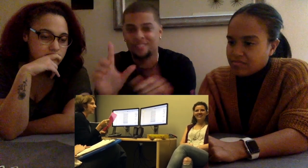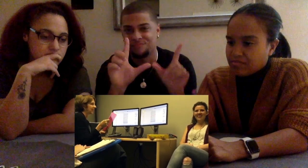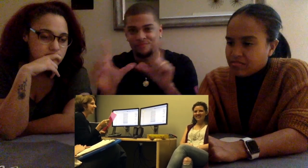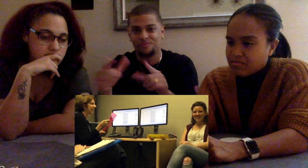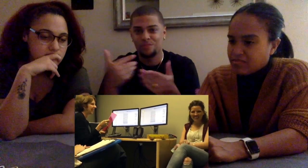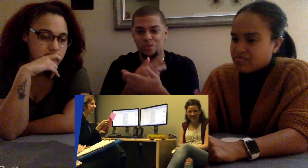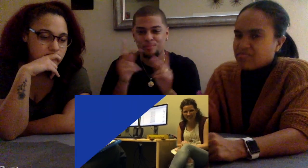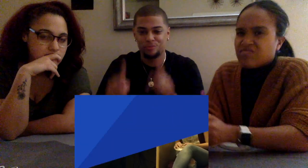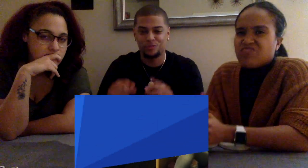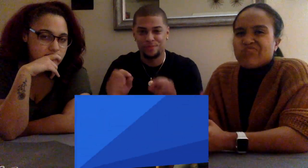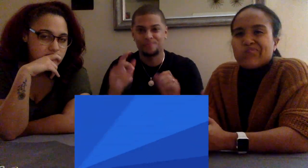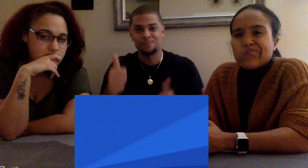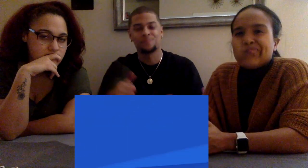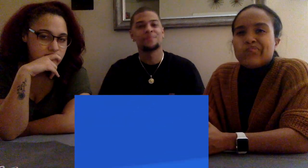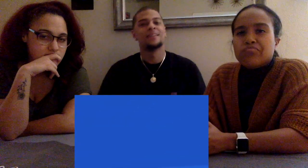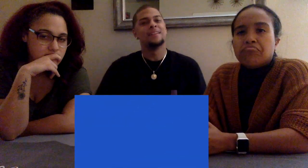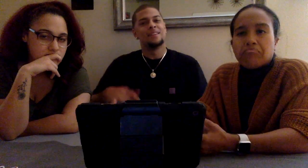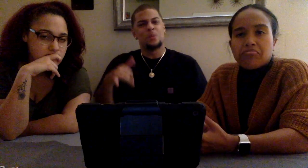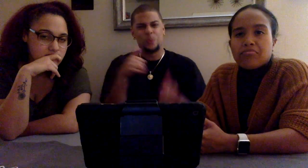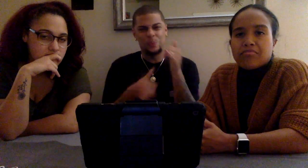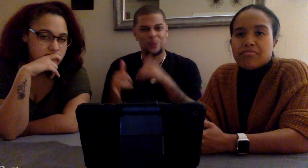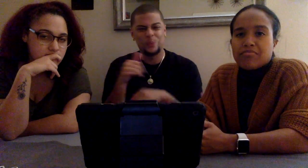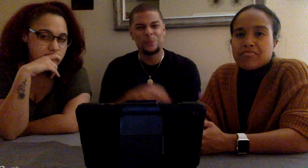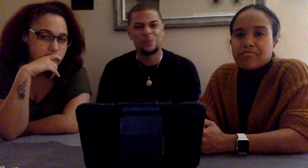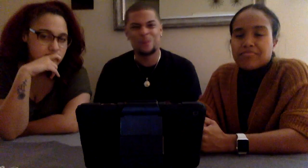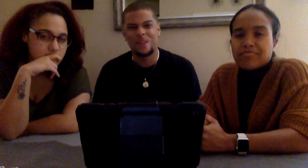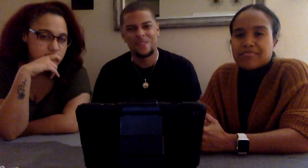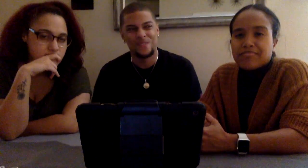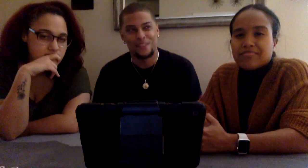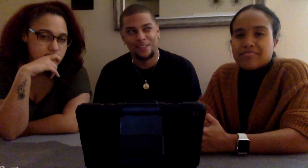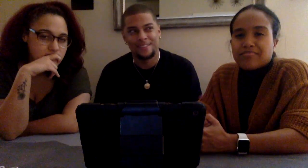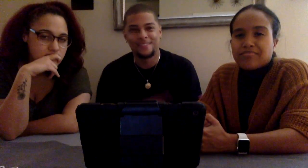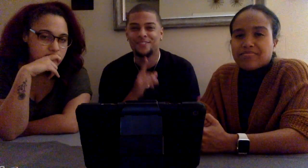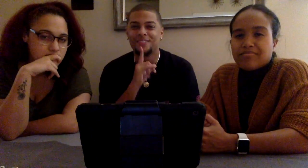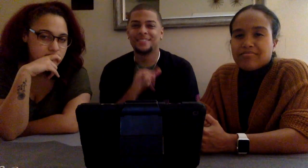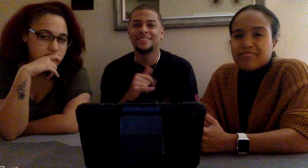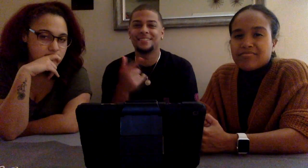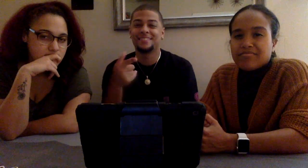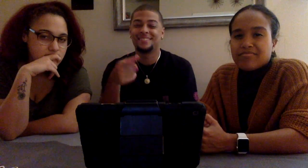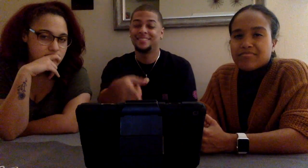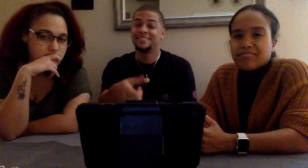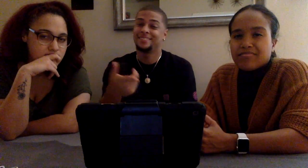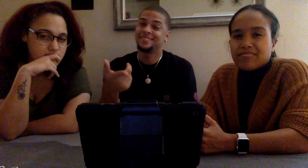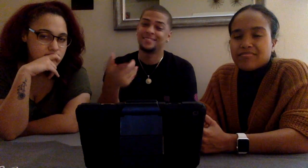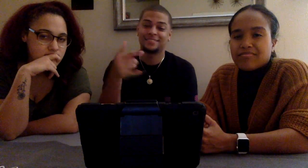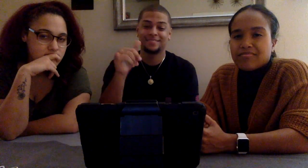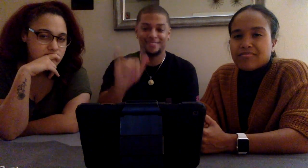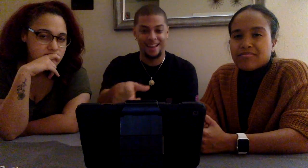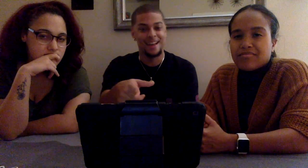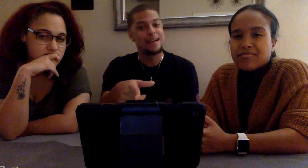Now, another person. Oooooo.....really.... That